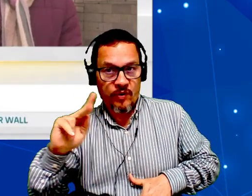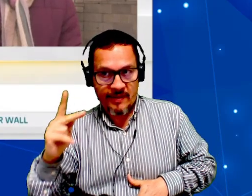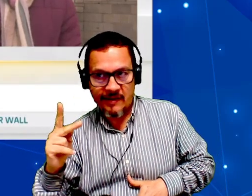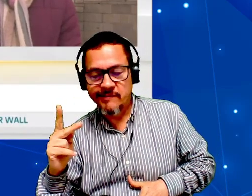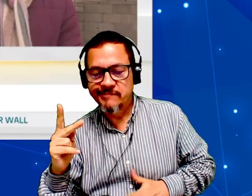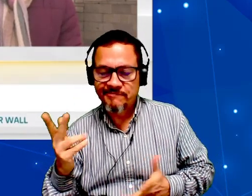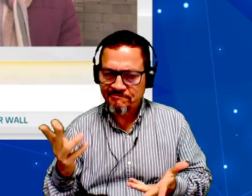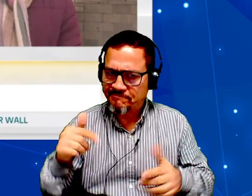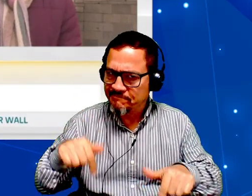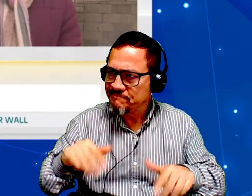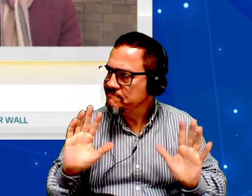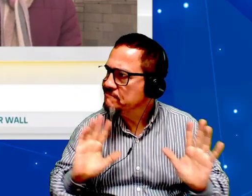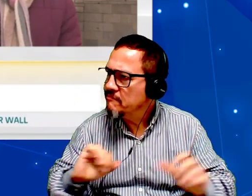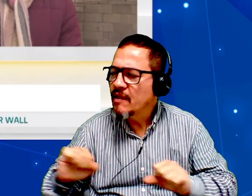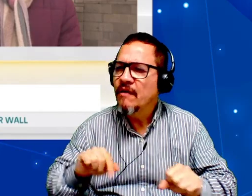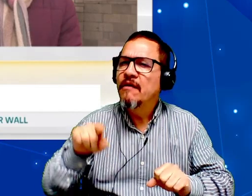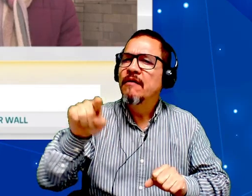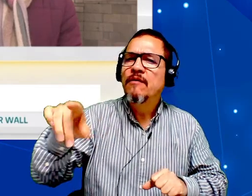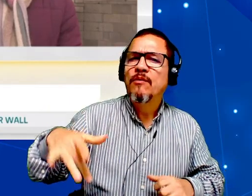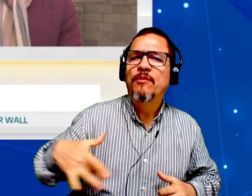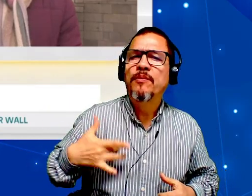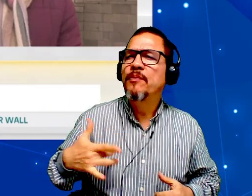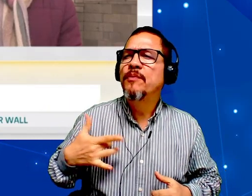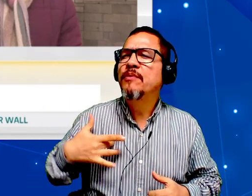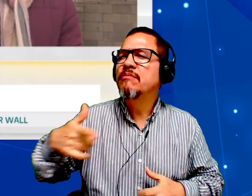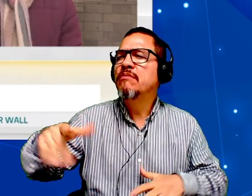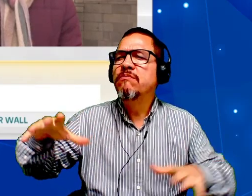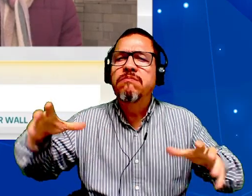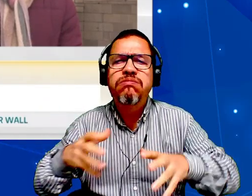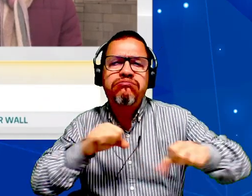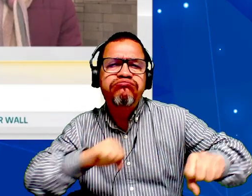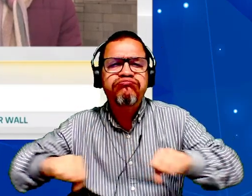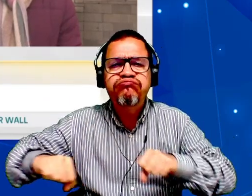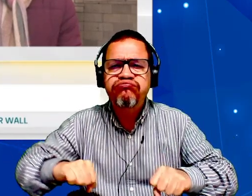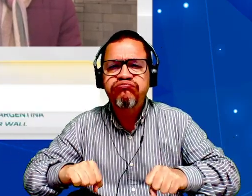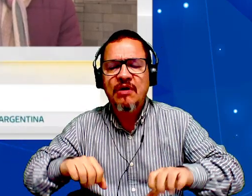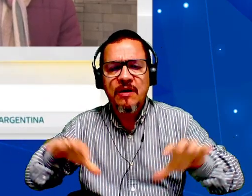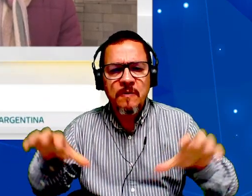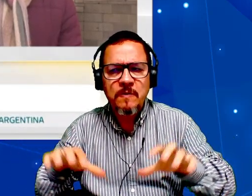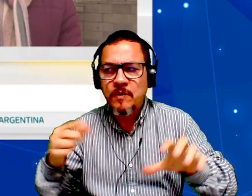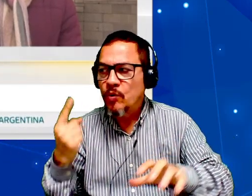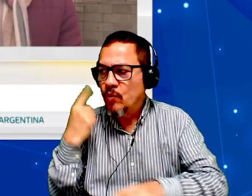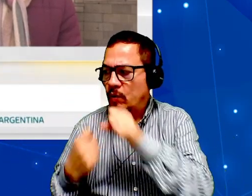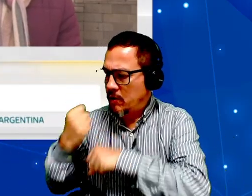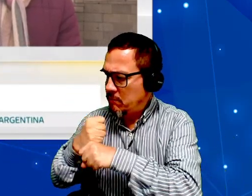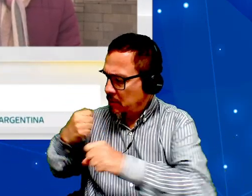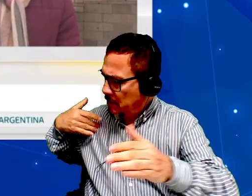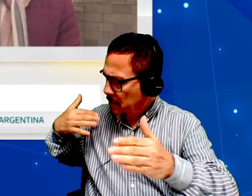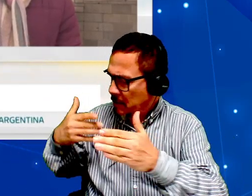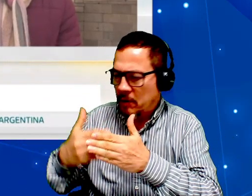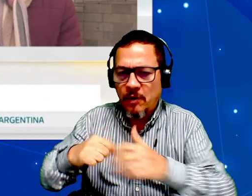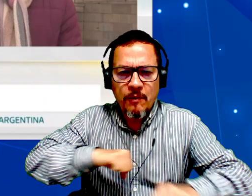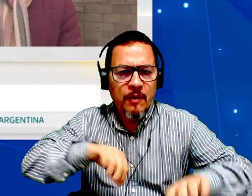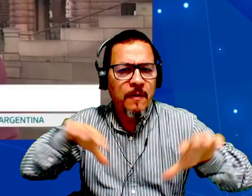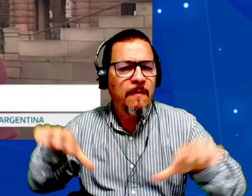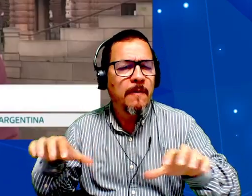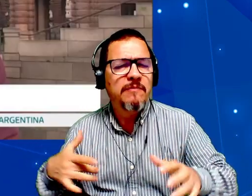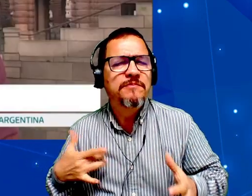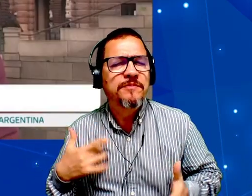fact that this whole movement has essentially been started by your actions last year?